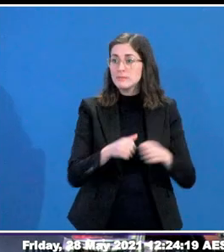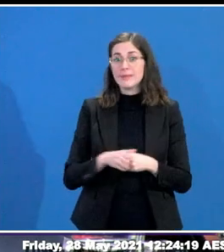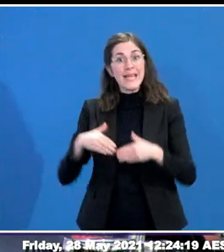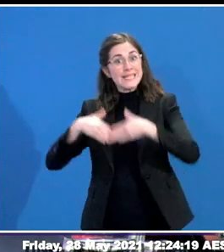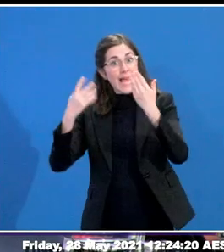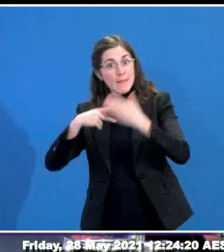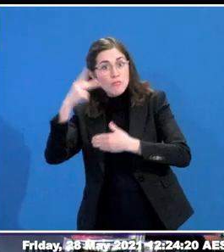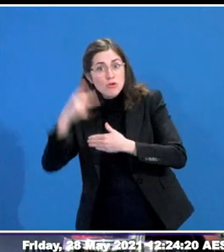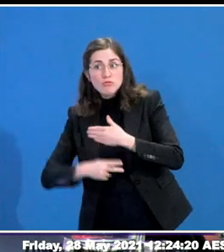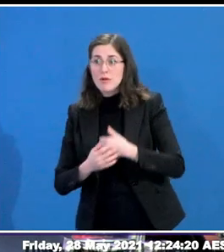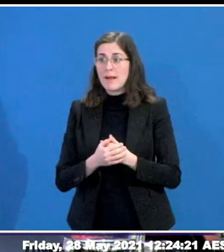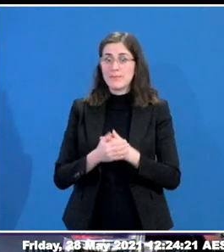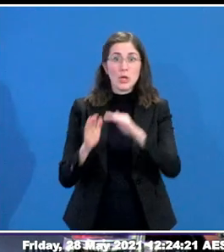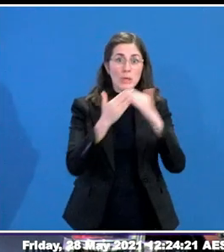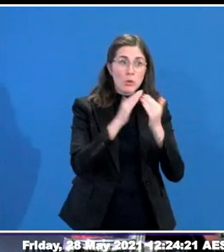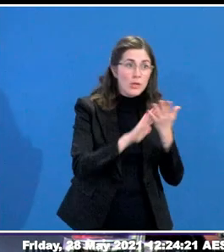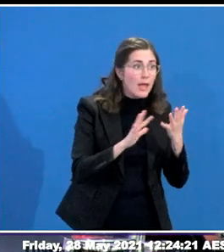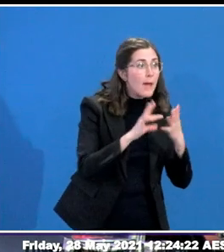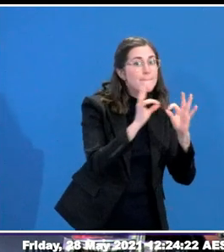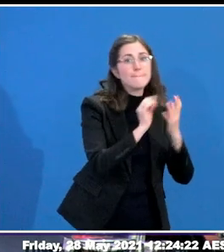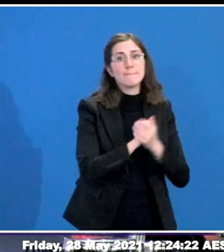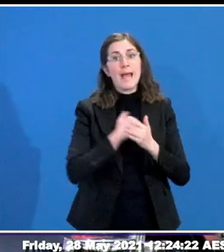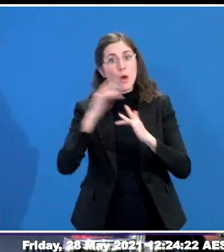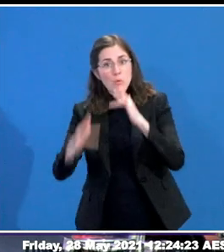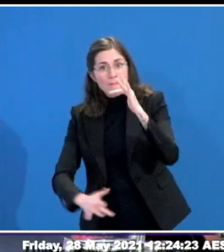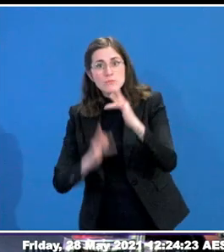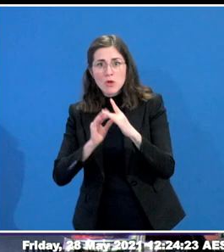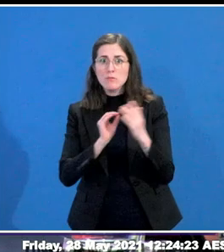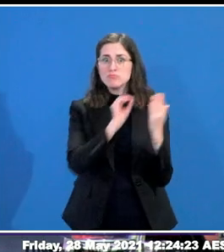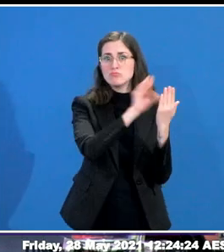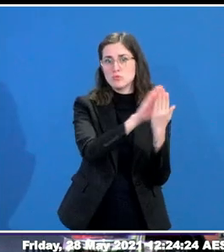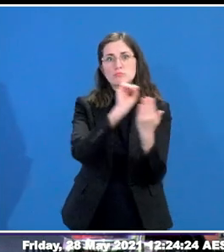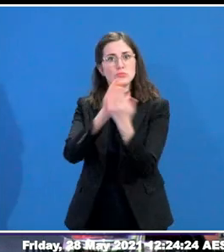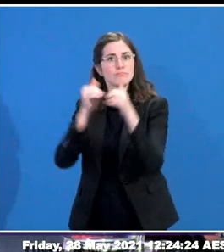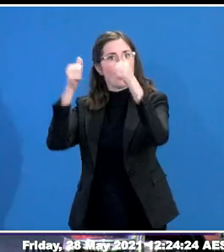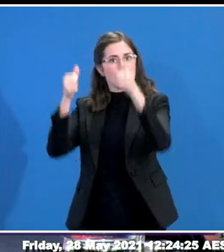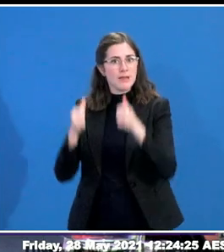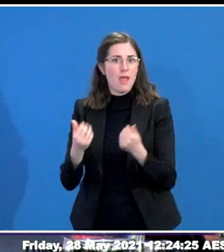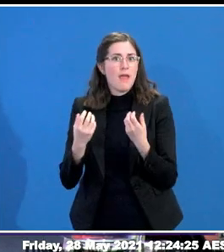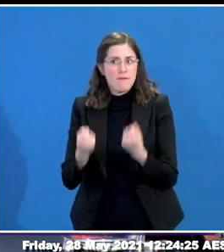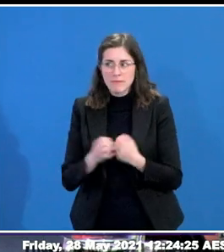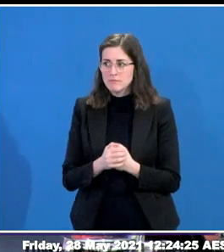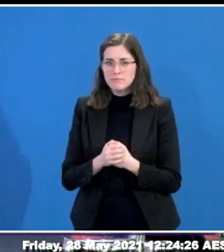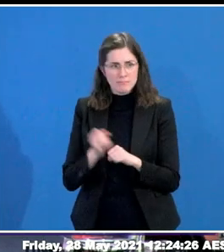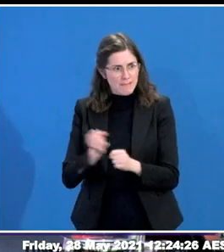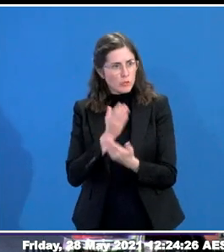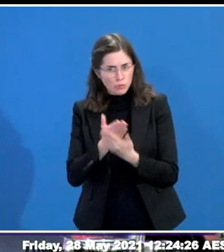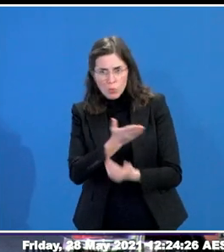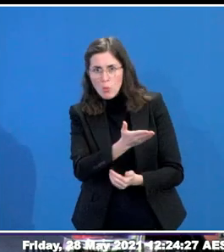It is on our website and this is something we ensure that all staff are aware of.